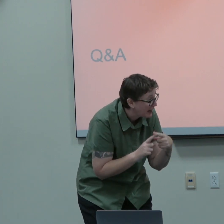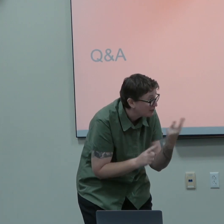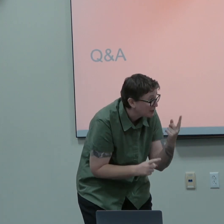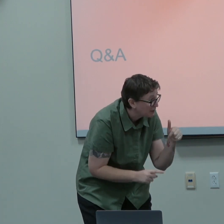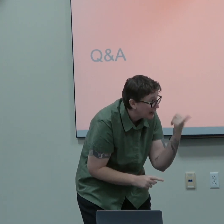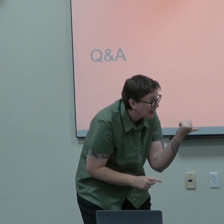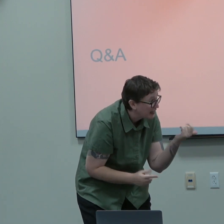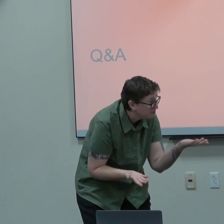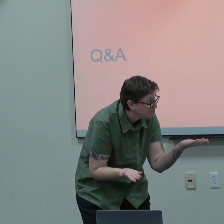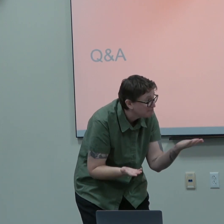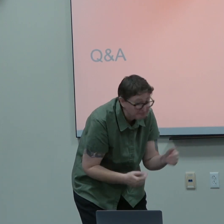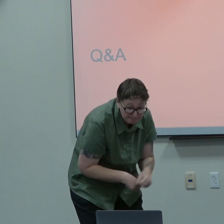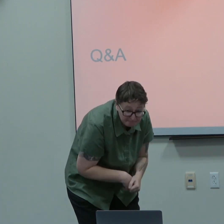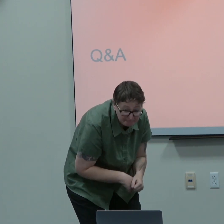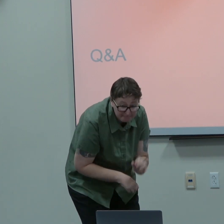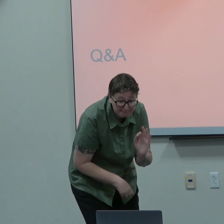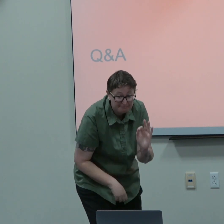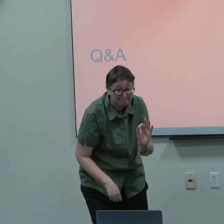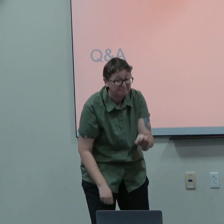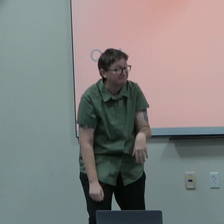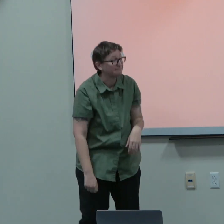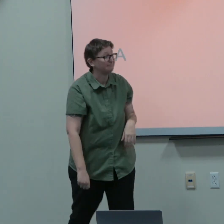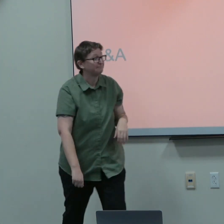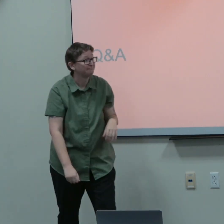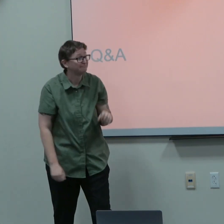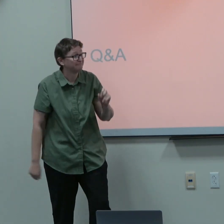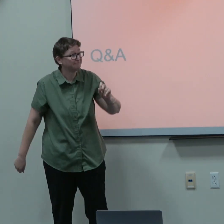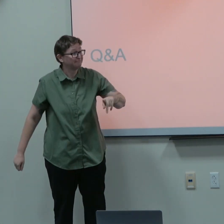So you touched on the IRB. Could you talk about a little bit more about your summer experience?